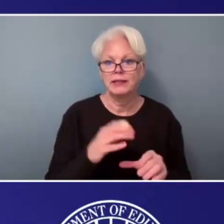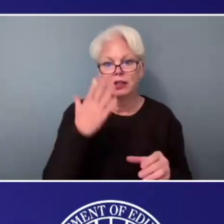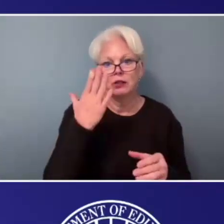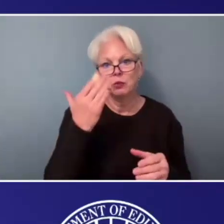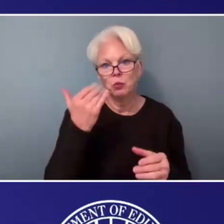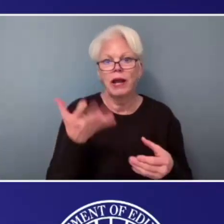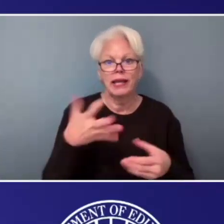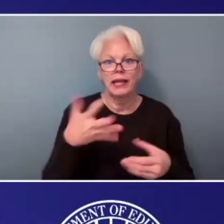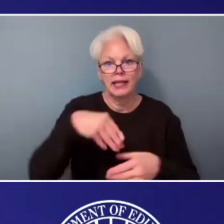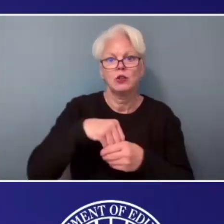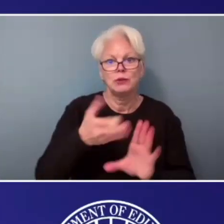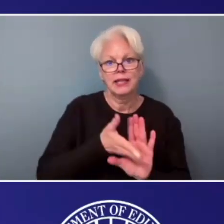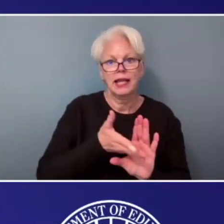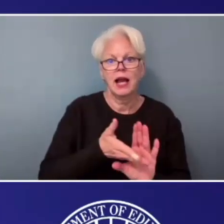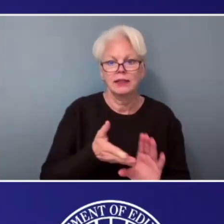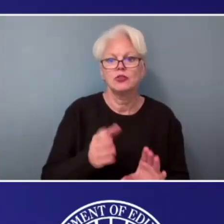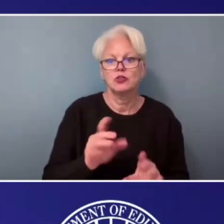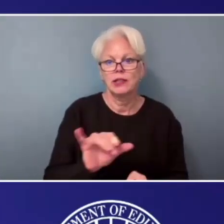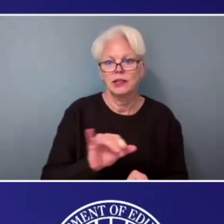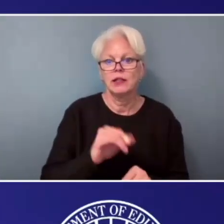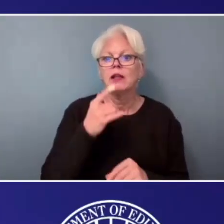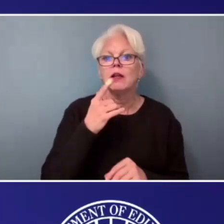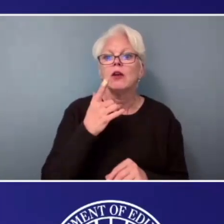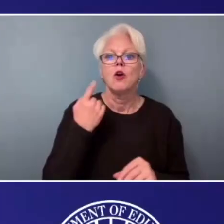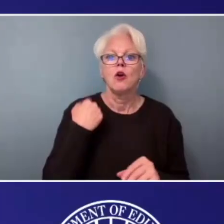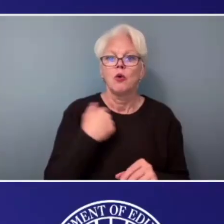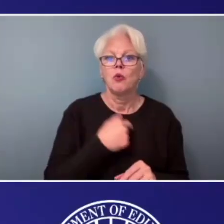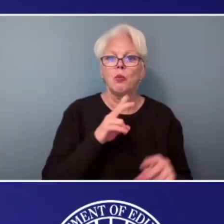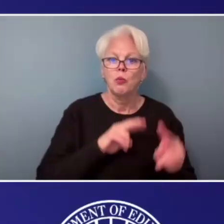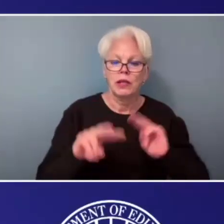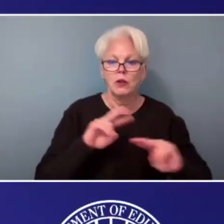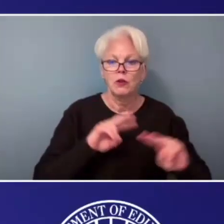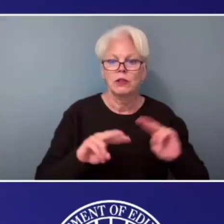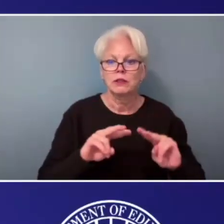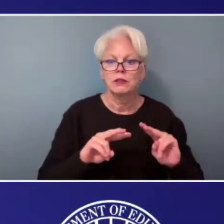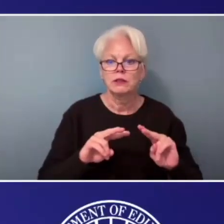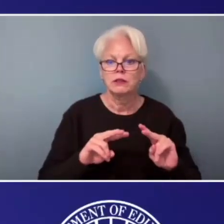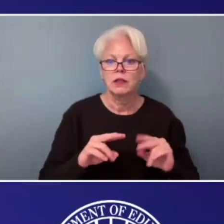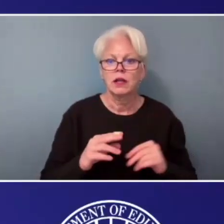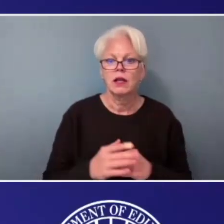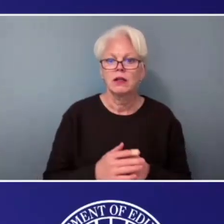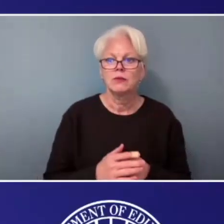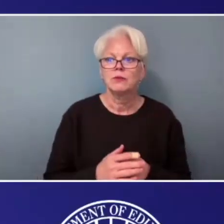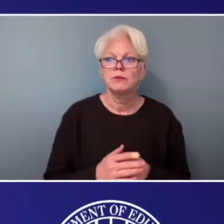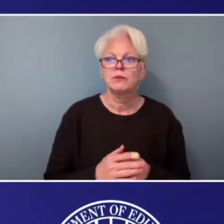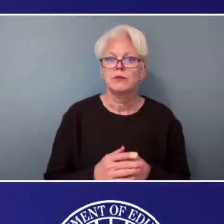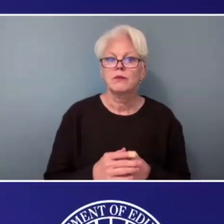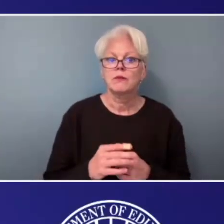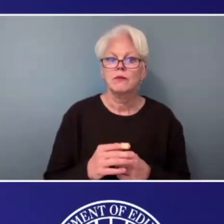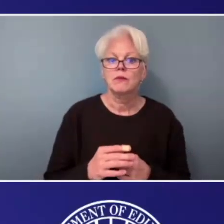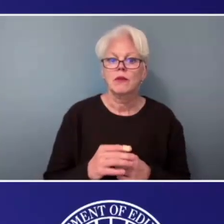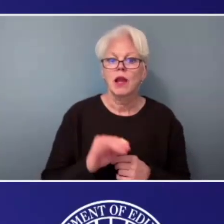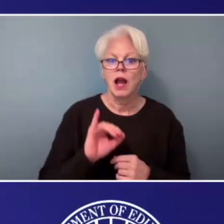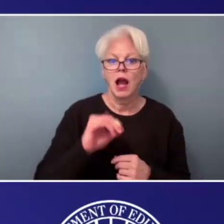well, is we looked at the IPEDS data.